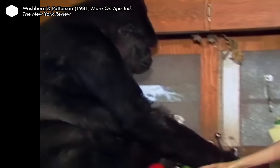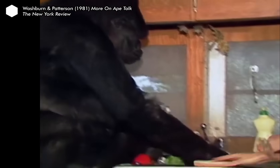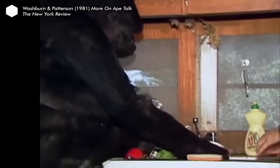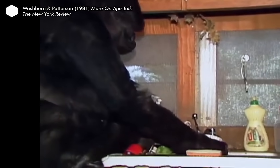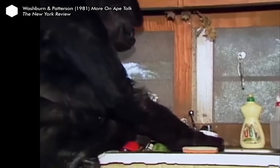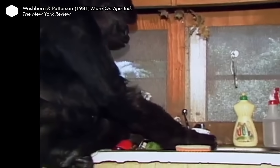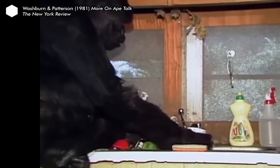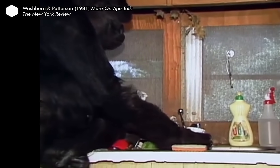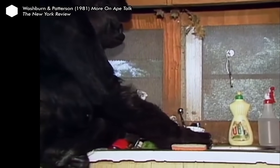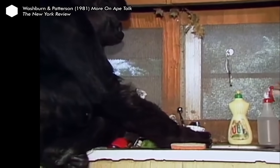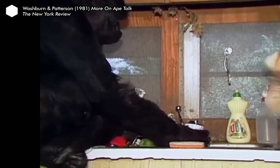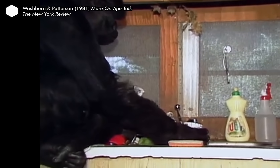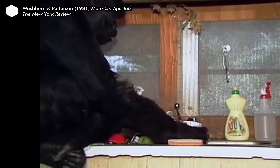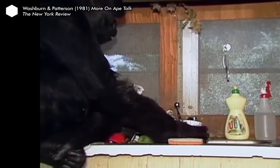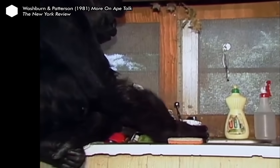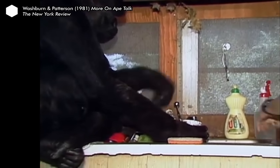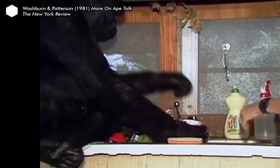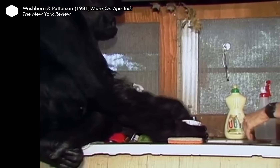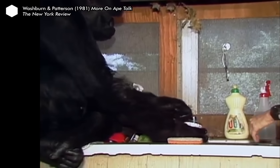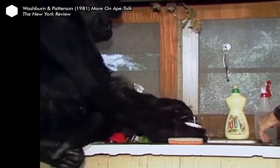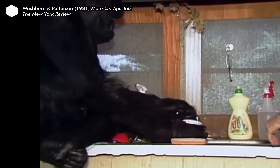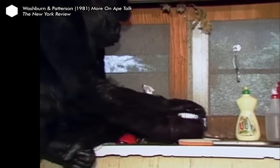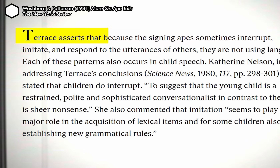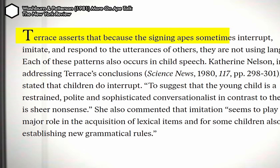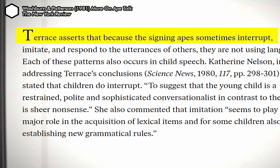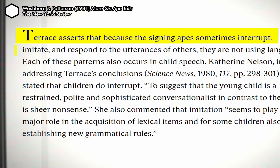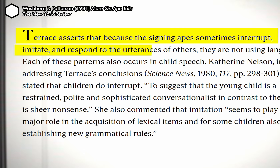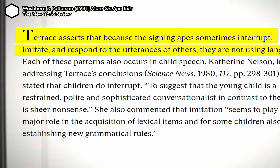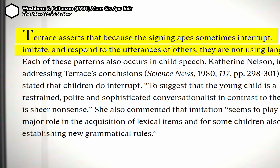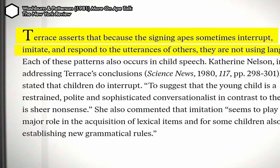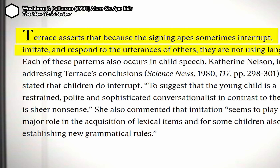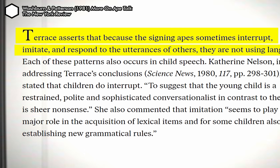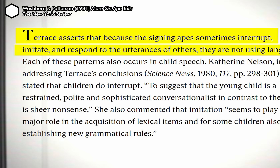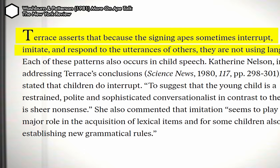Some counter that apes and research respond to human commands, and even if they are just mimicking signs,